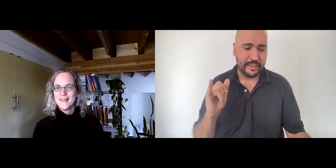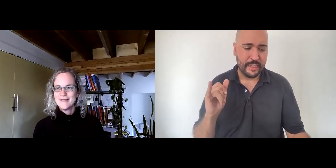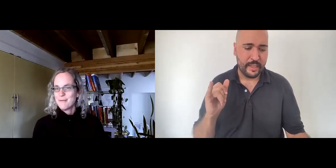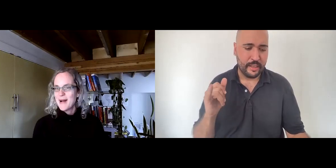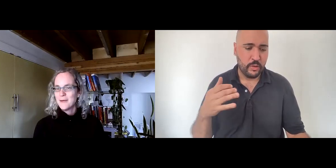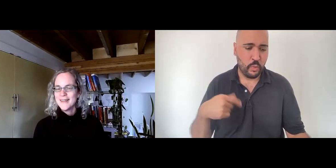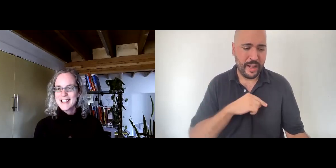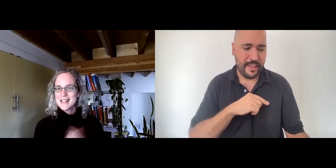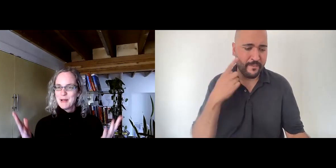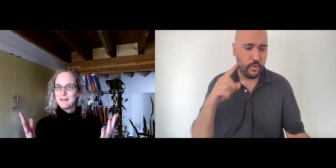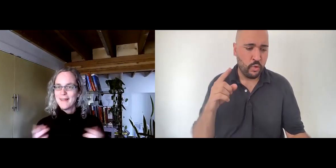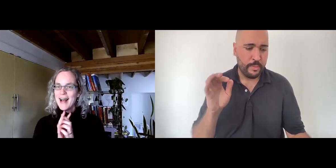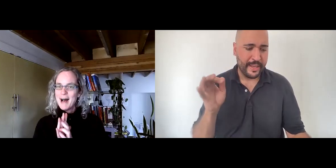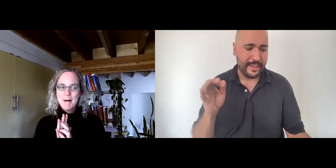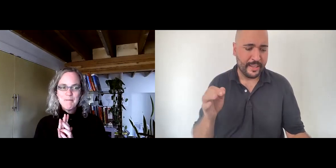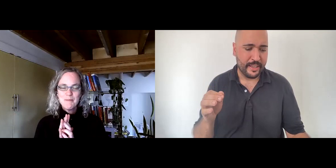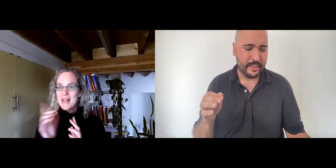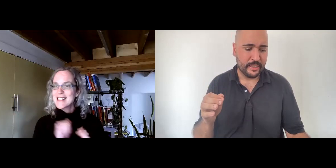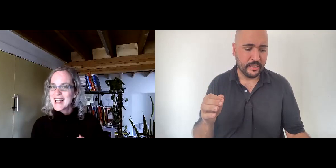Wow! That's beautiful. That's the next slide.